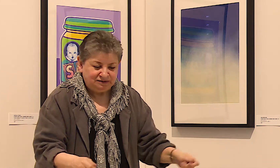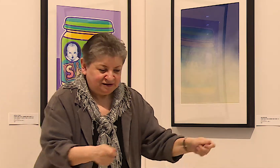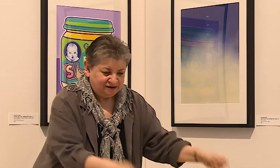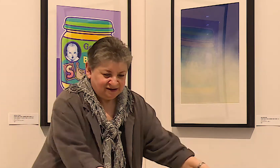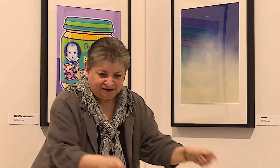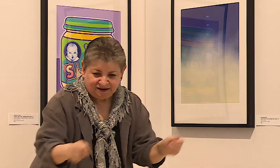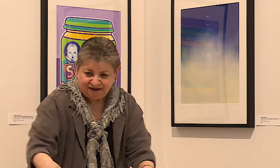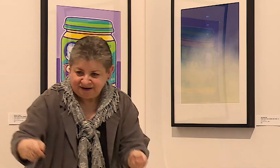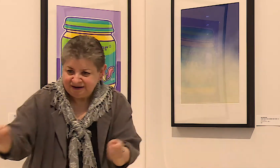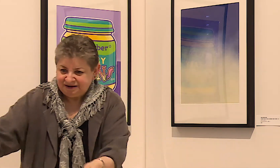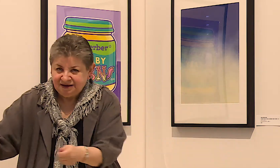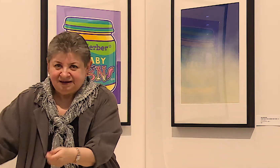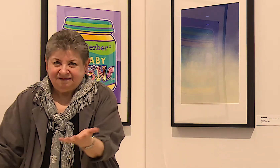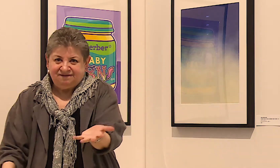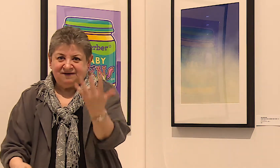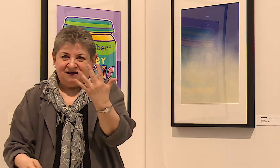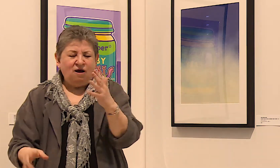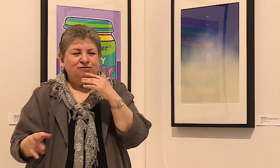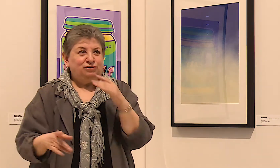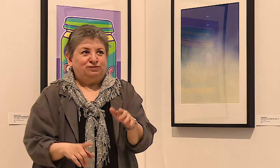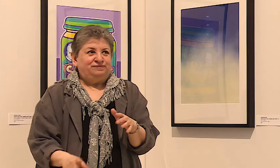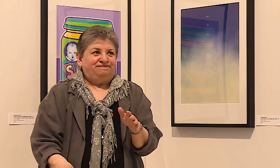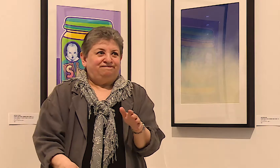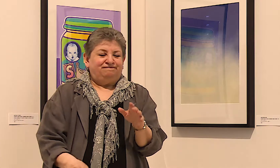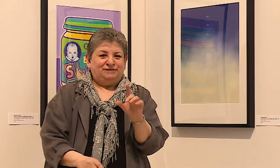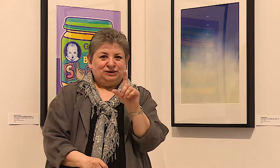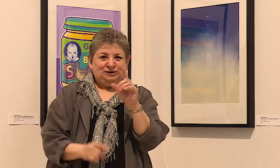I created this piece outside. I set up 5--